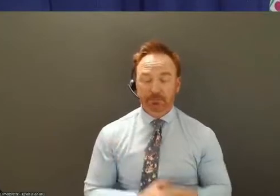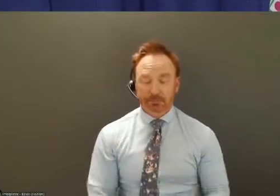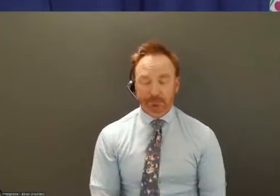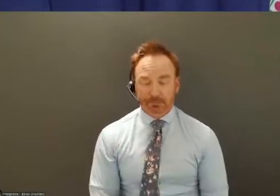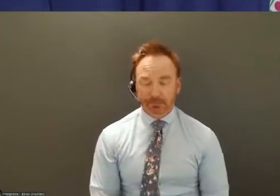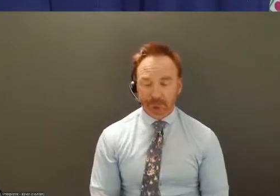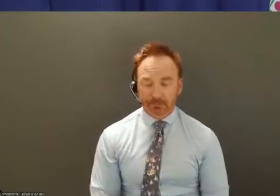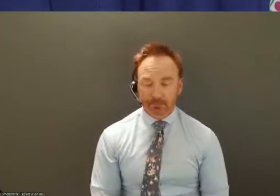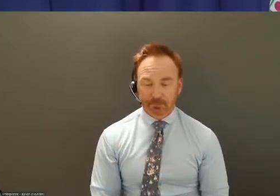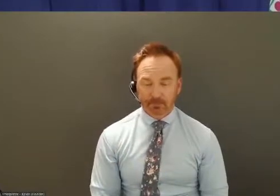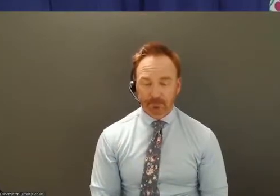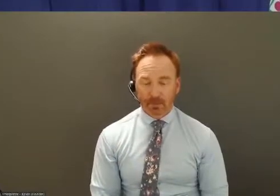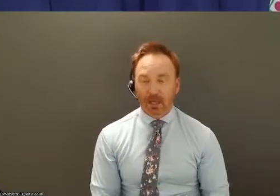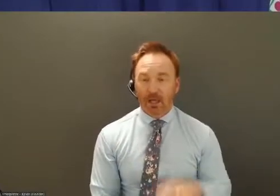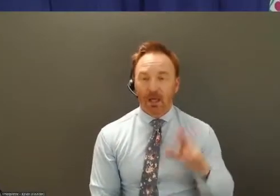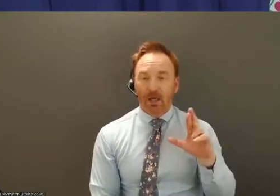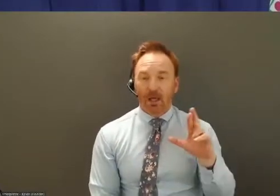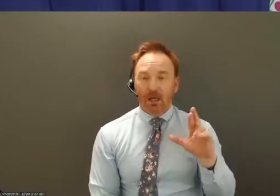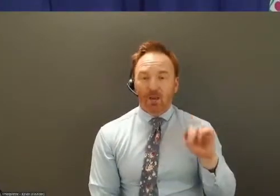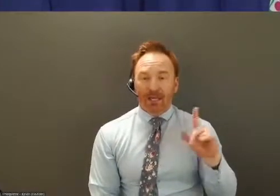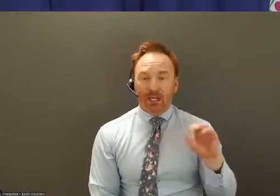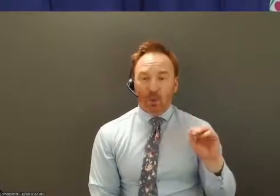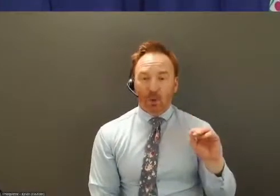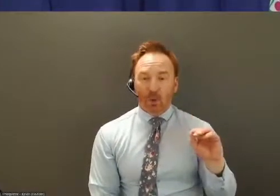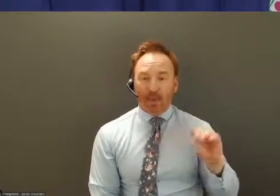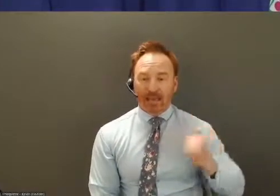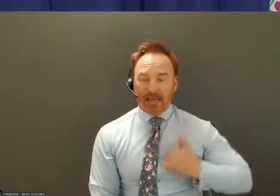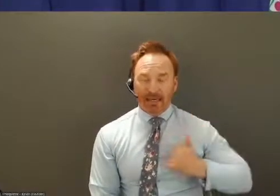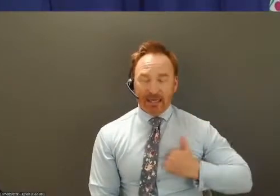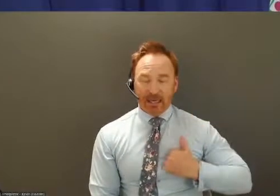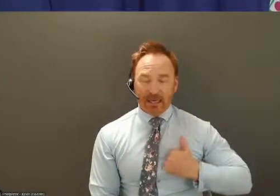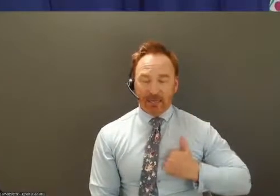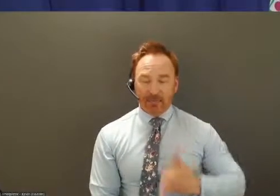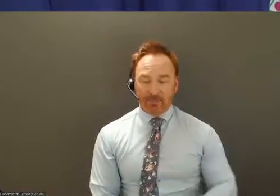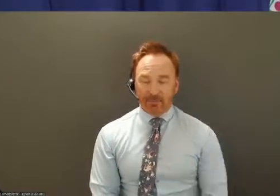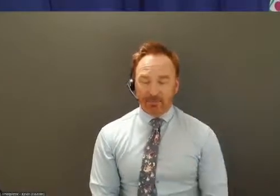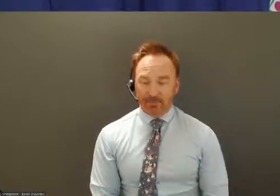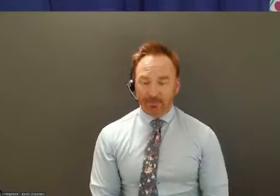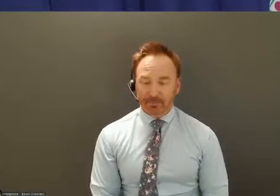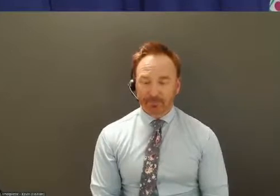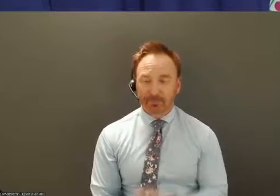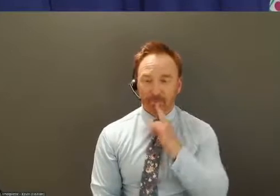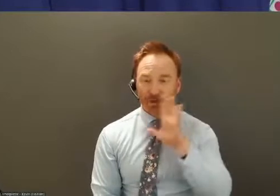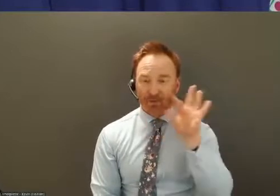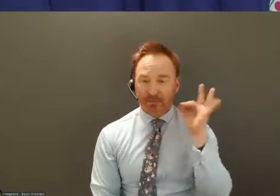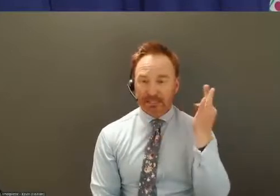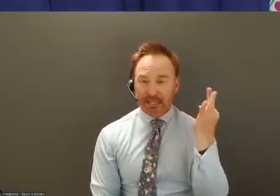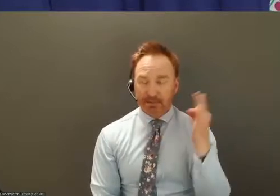as we phase out of those measures there will be elements we can always keep such as